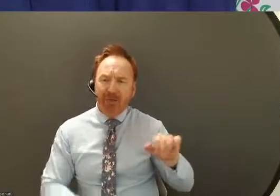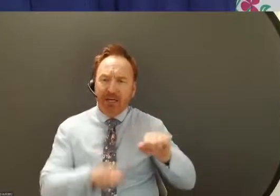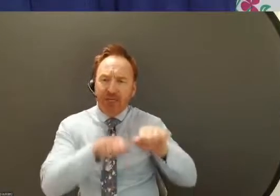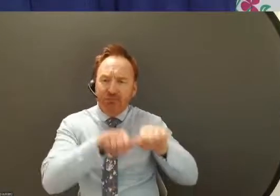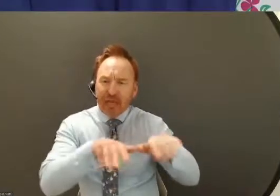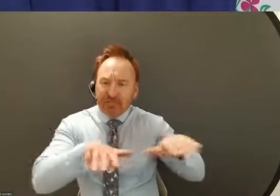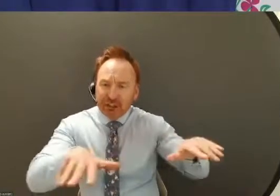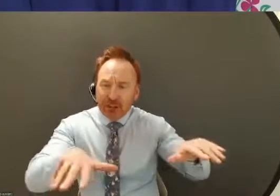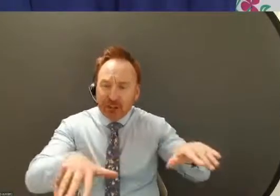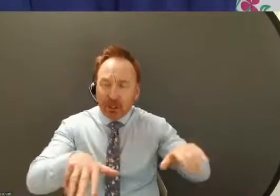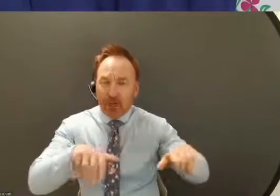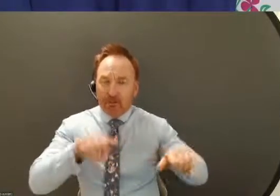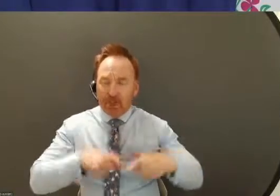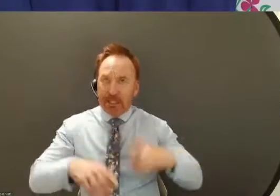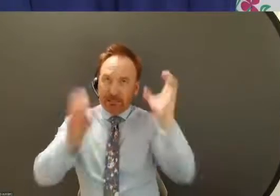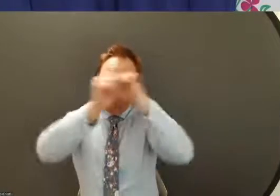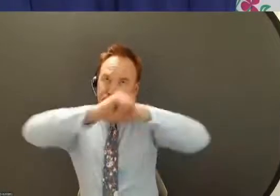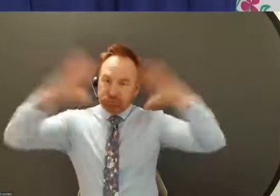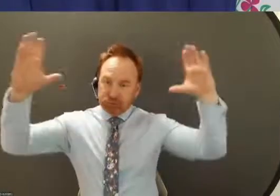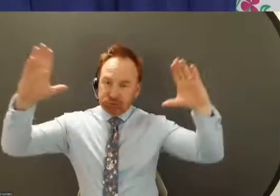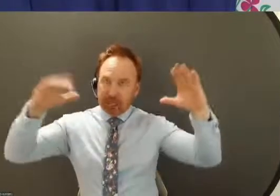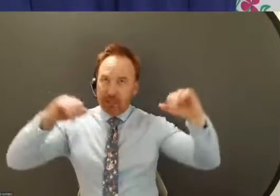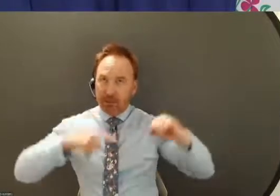Multiple communities from those attending the parties and